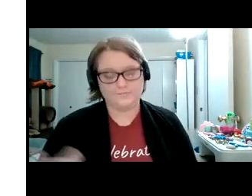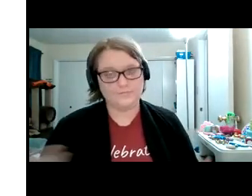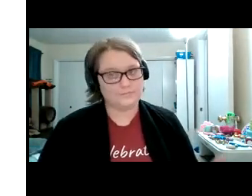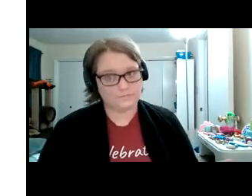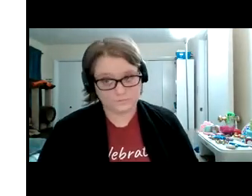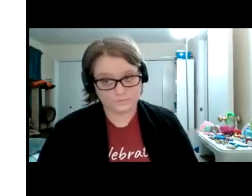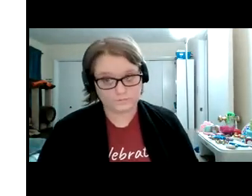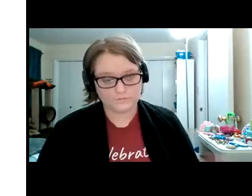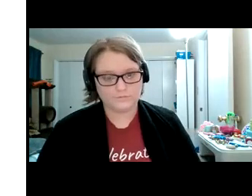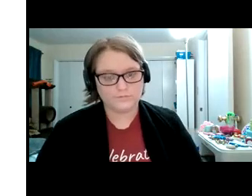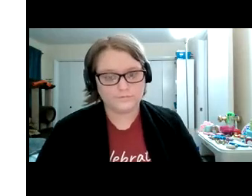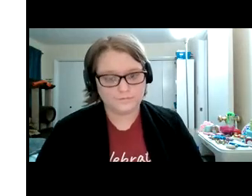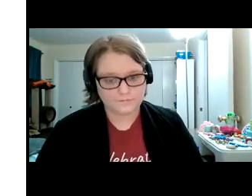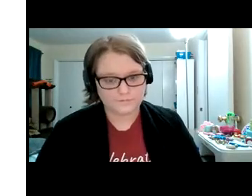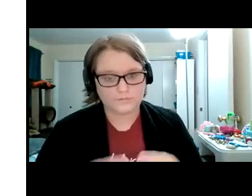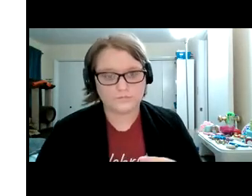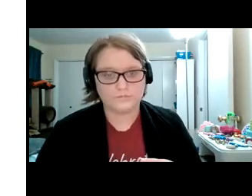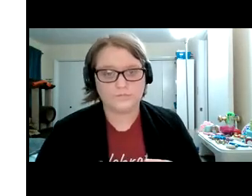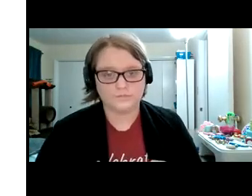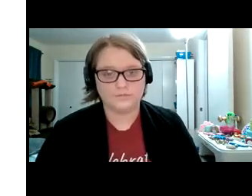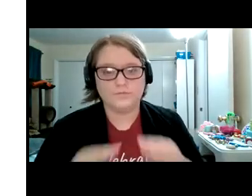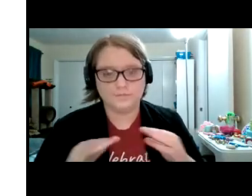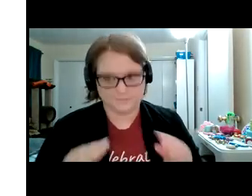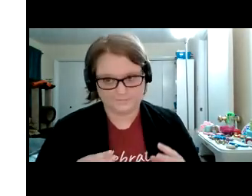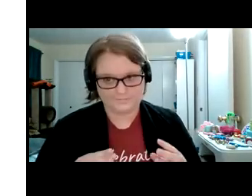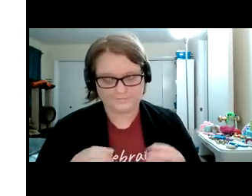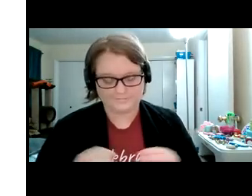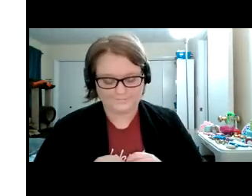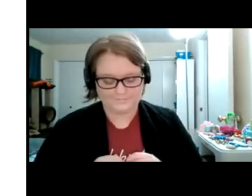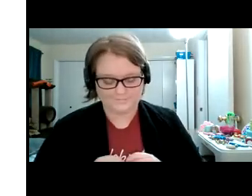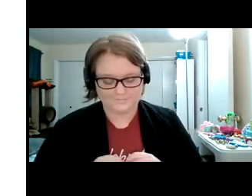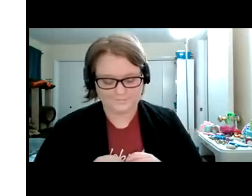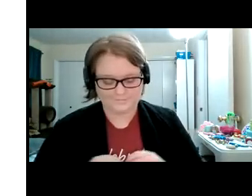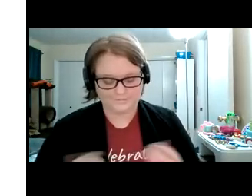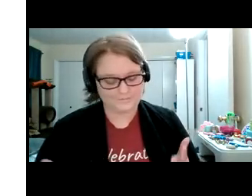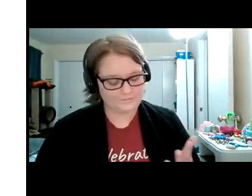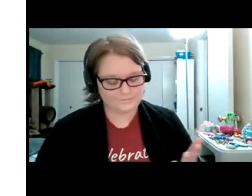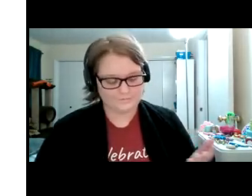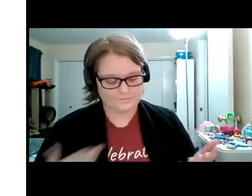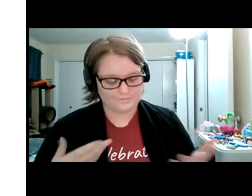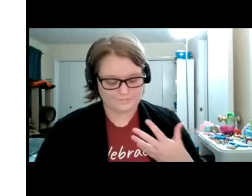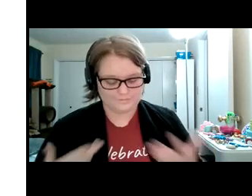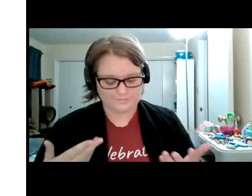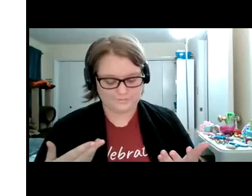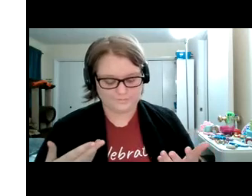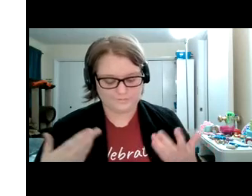sharing your story can be an act of advocacy in itself. I also share things like calls to